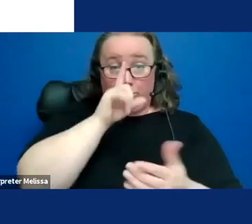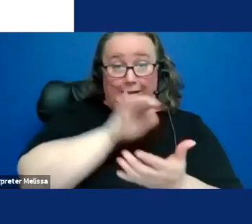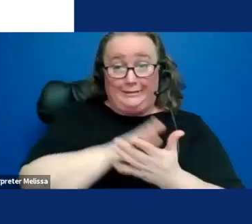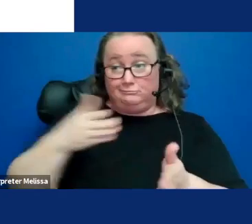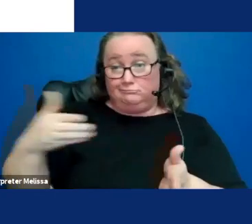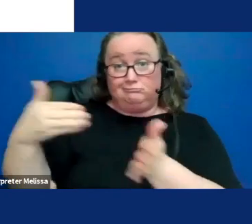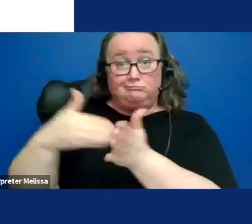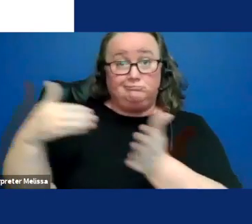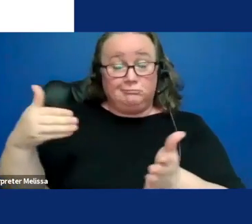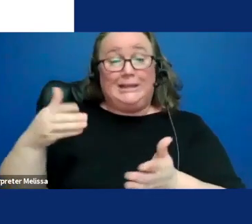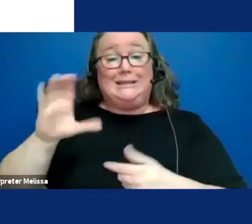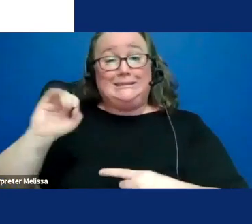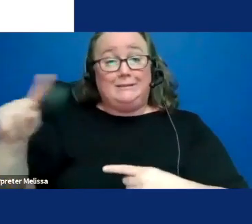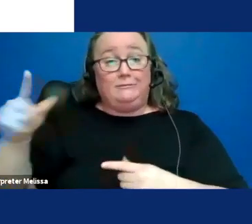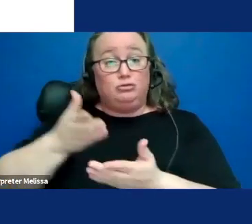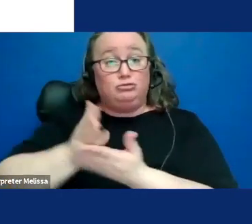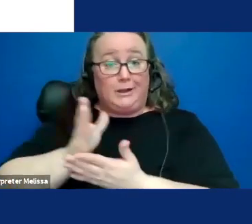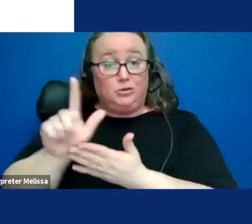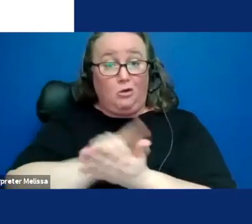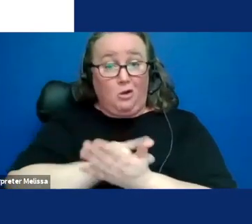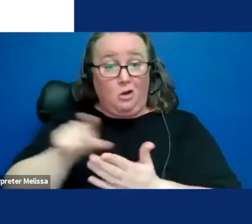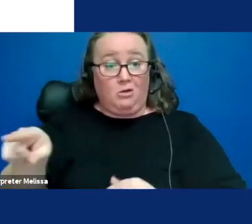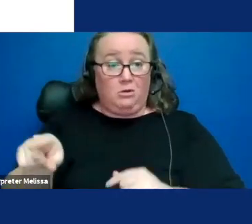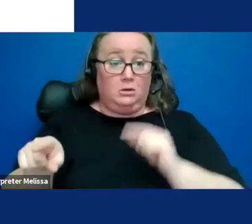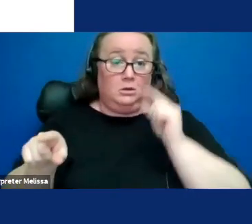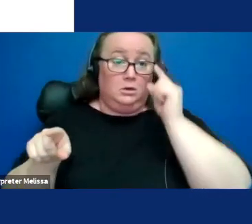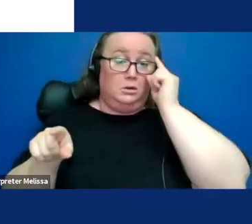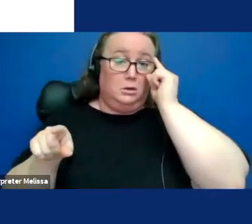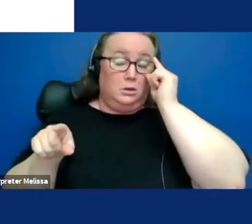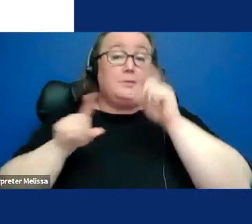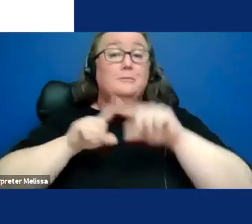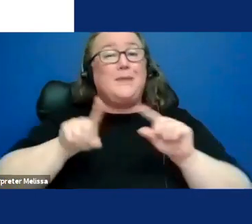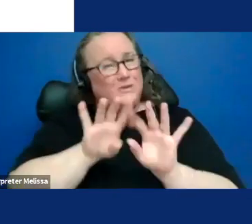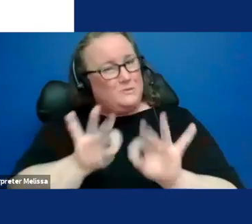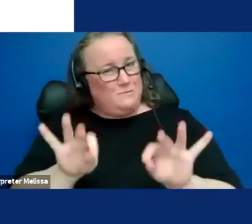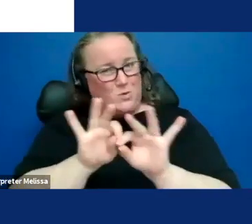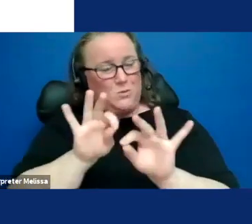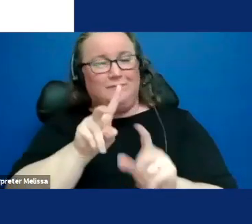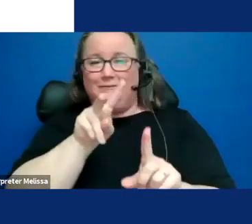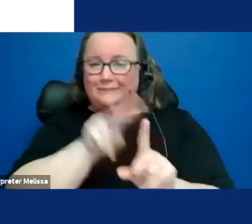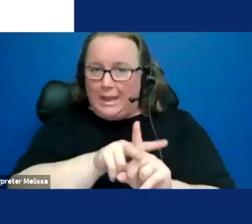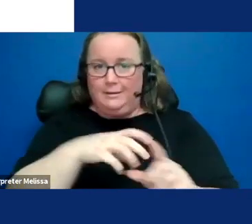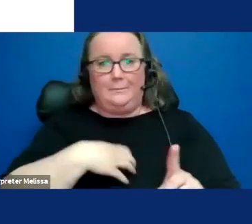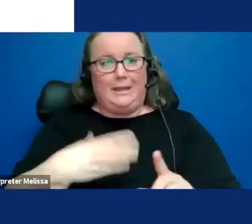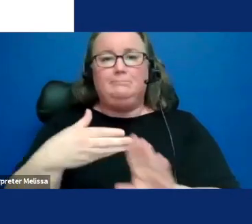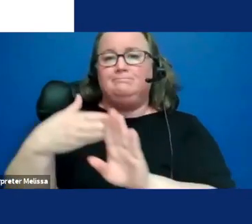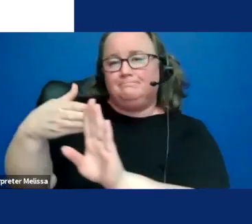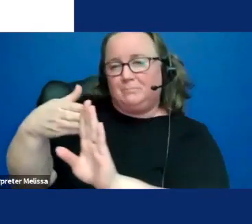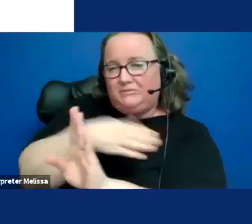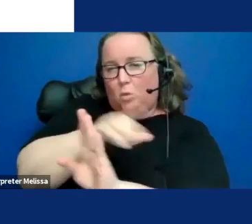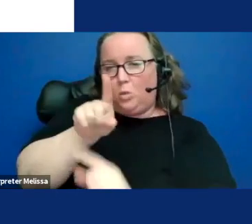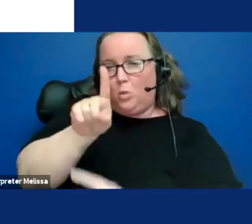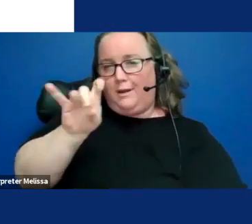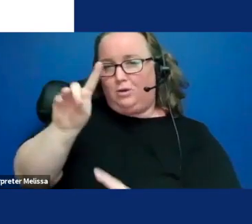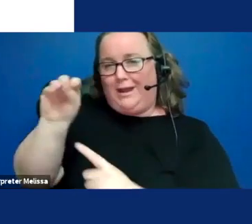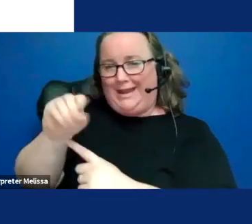The key here is that you want to file that complaint within 180 days of knowing of that act or omission,